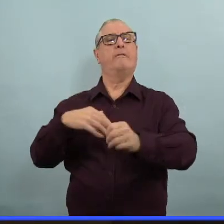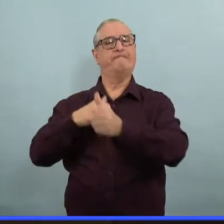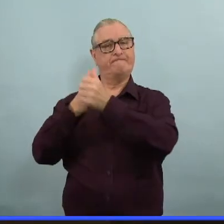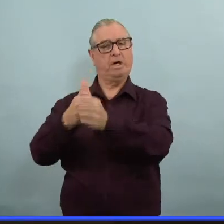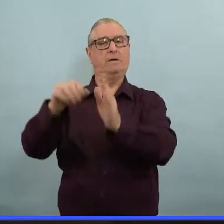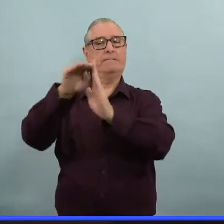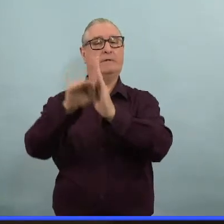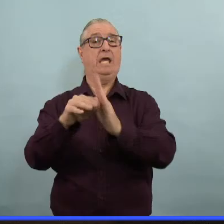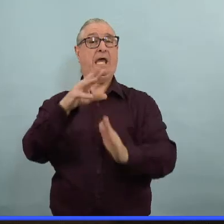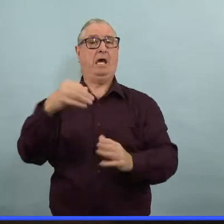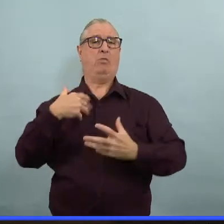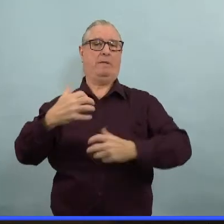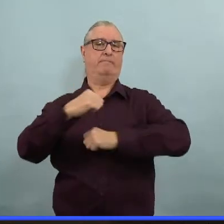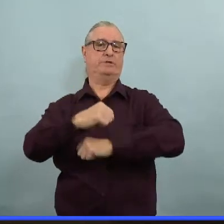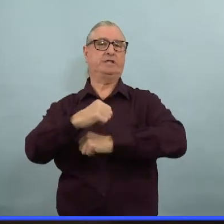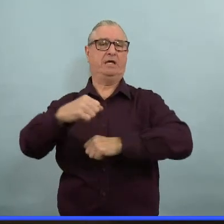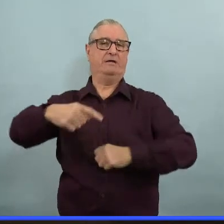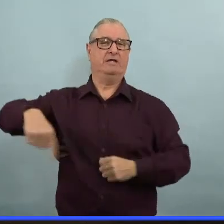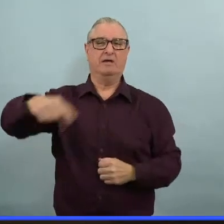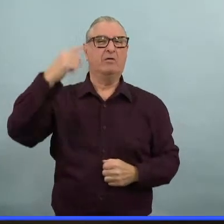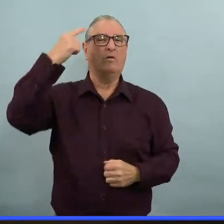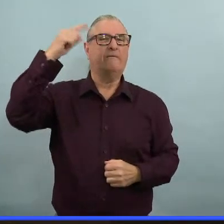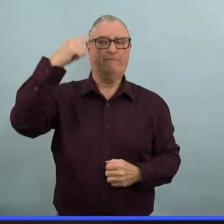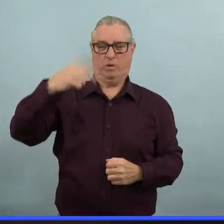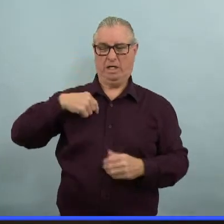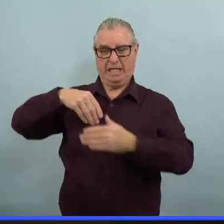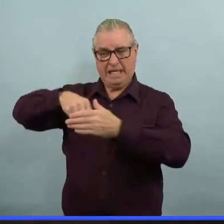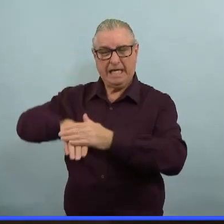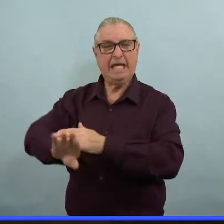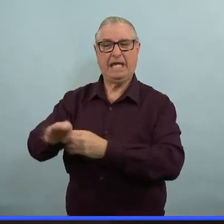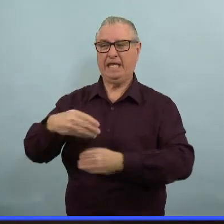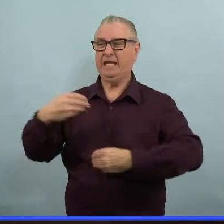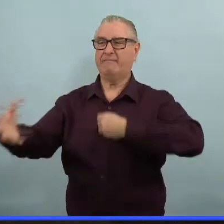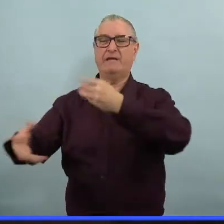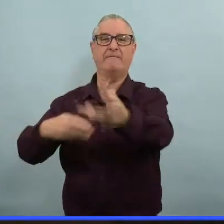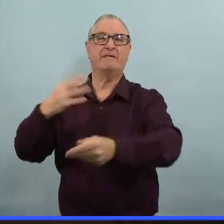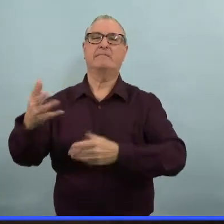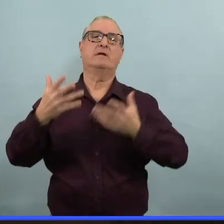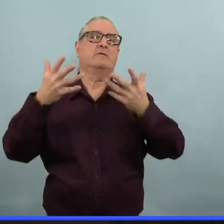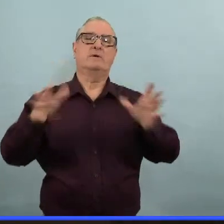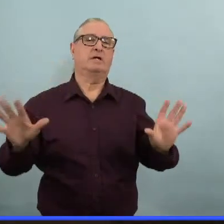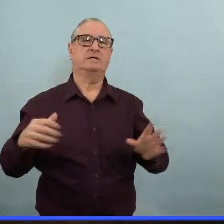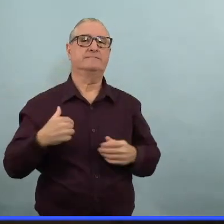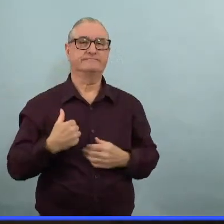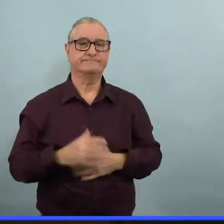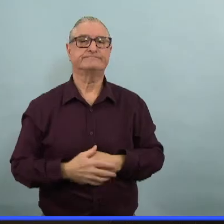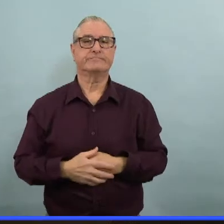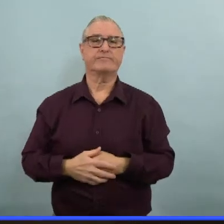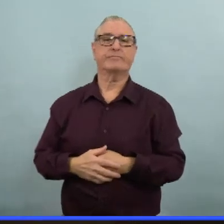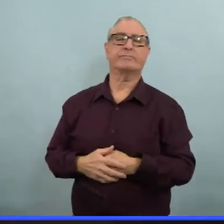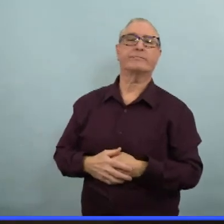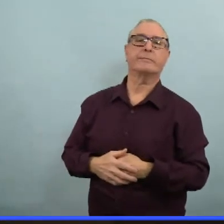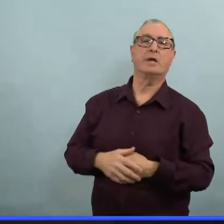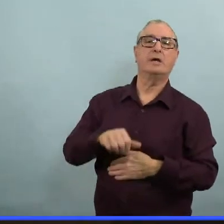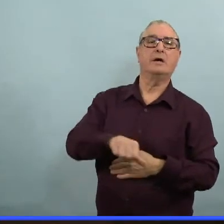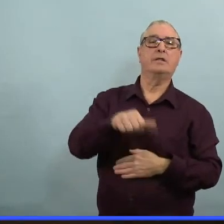we had around 381 million left in contingency for covid related things i know that we spent 22 on